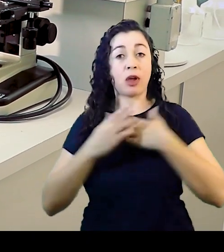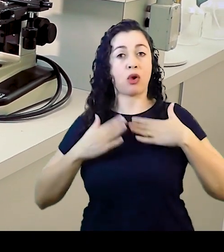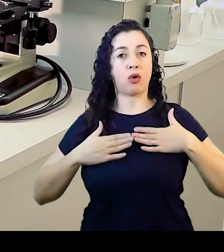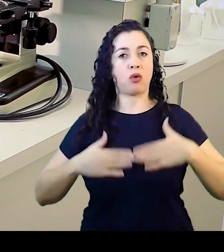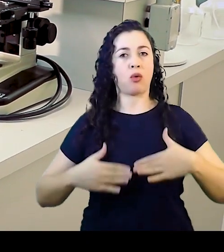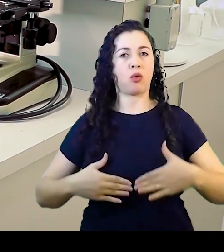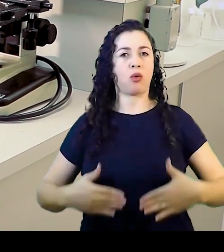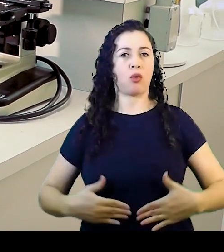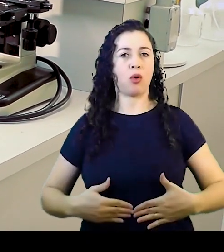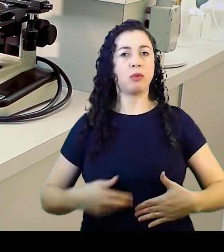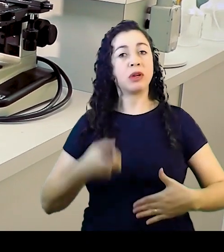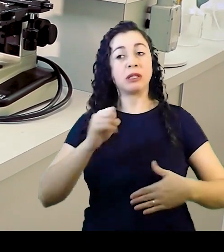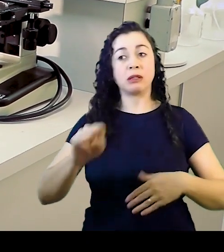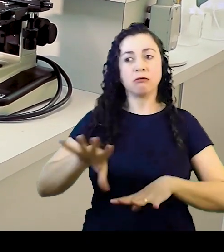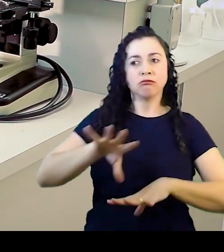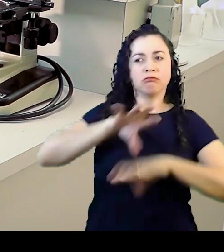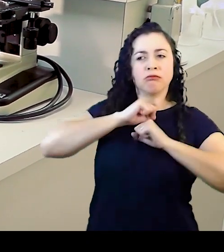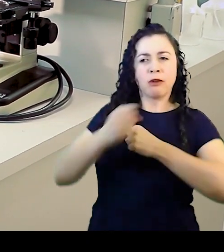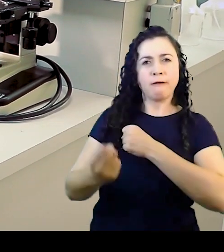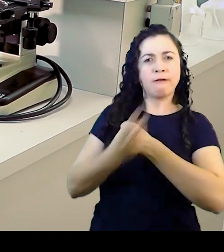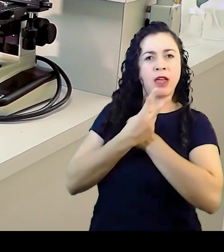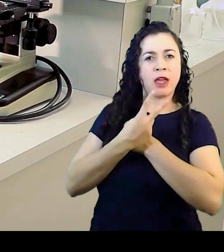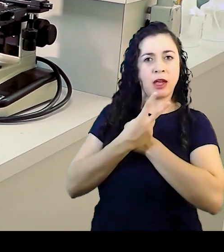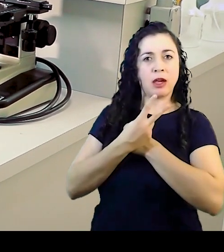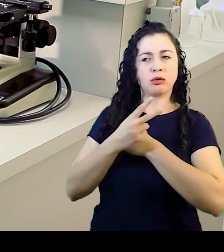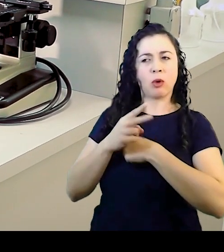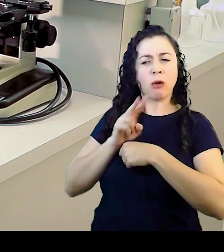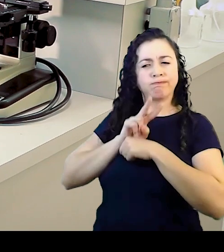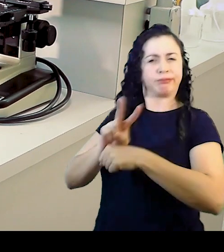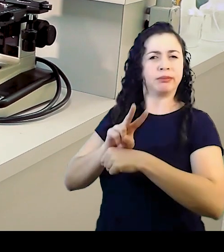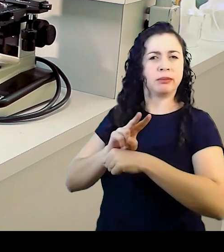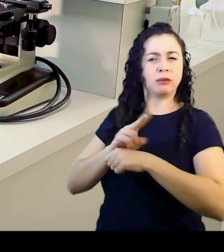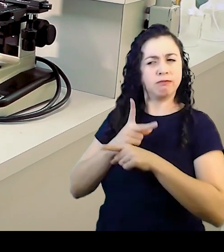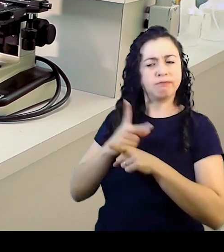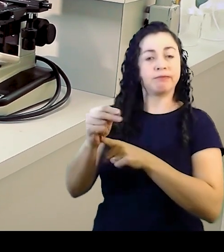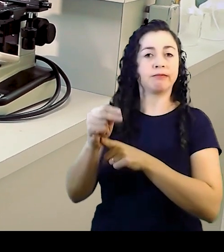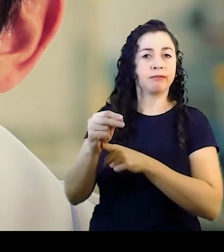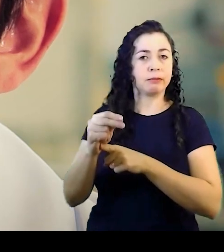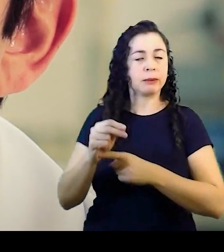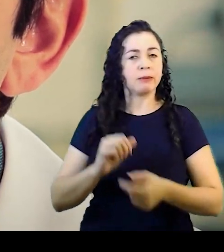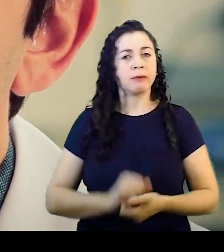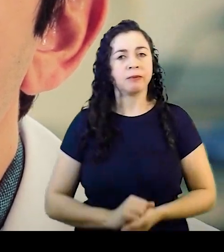infectious agents, such as viruses, bacteria, among others.